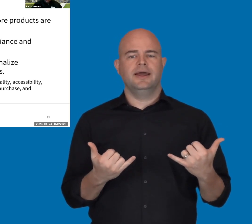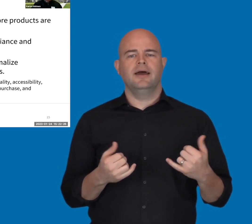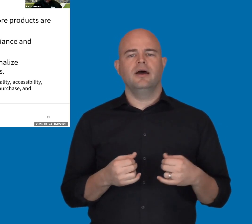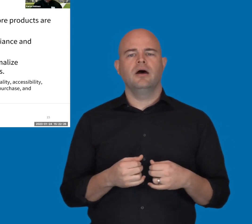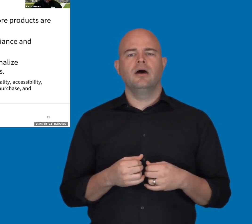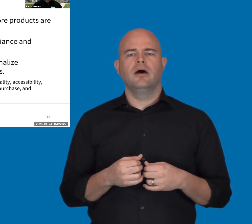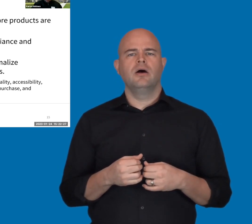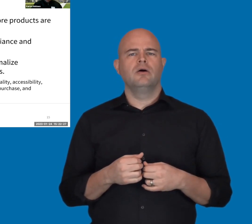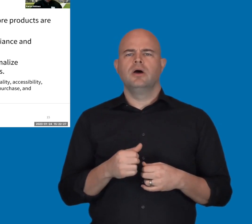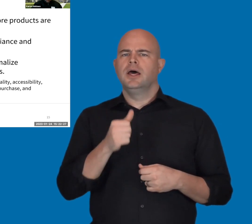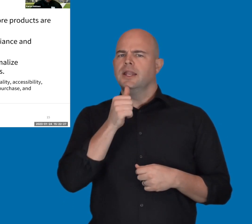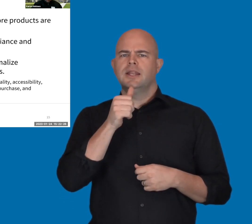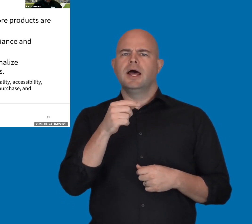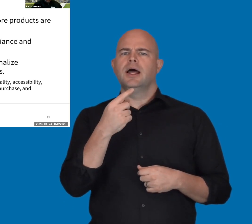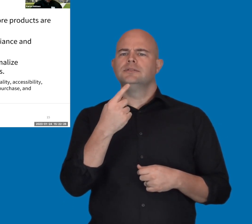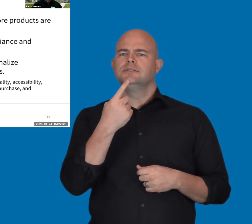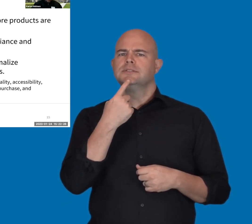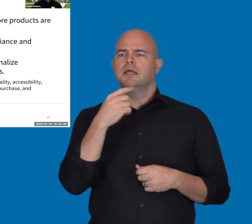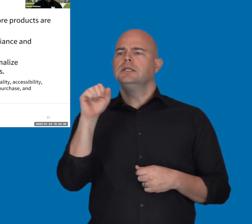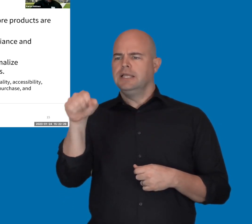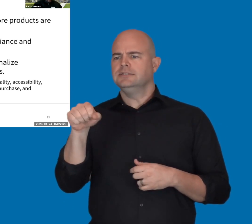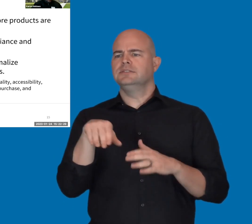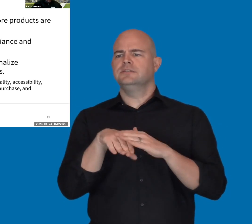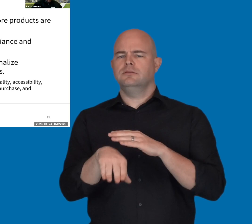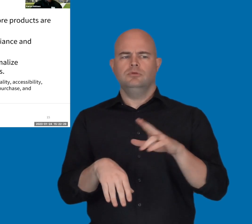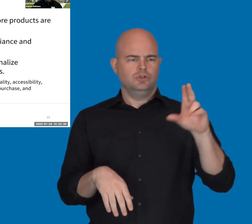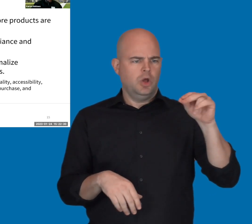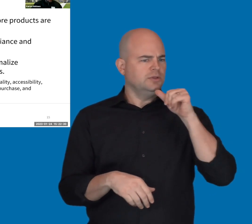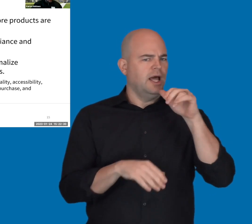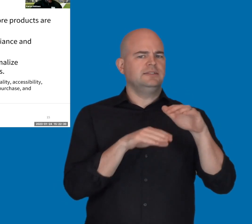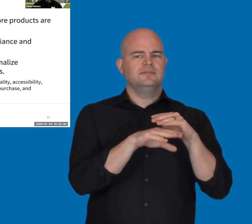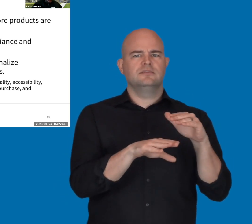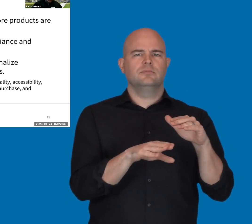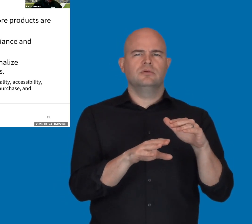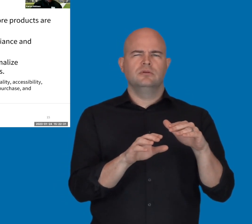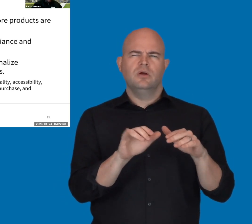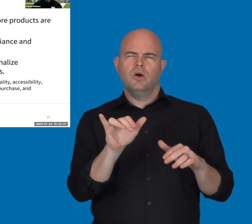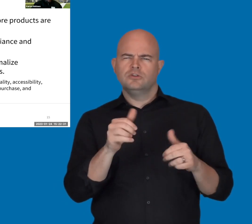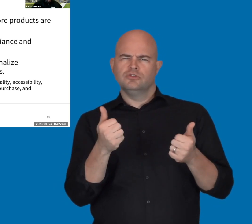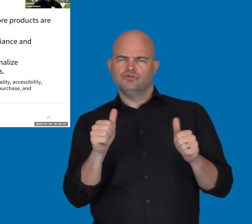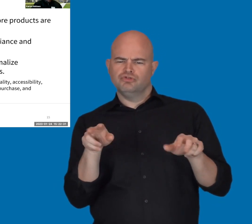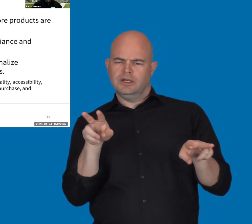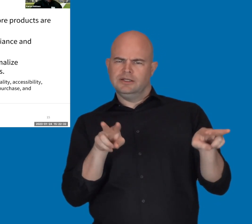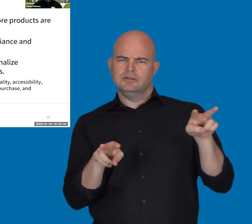at is not just the strict compliance but how usable is it for a student.